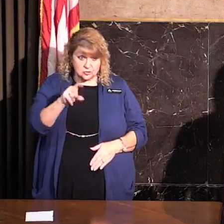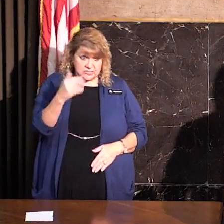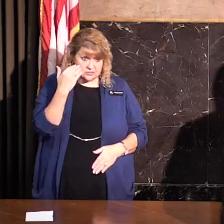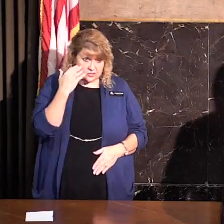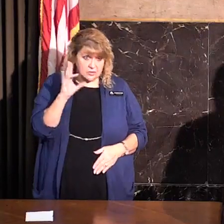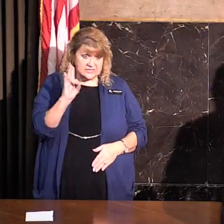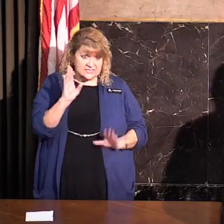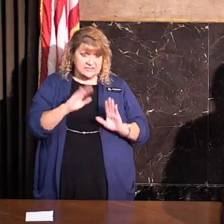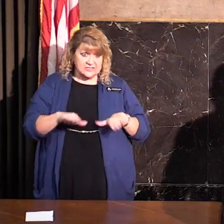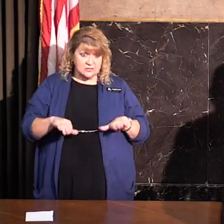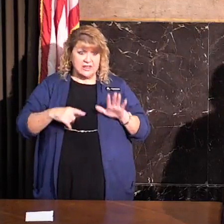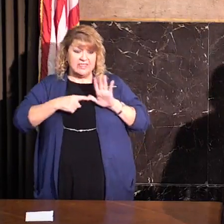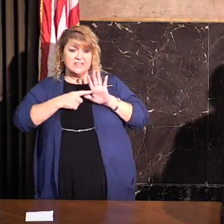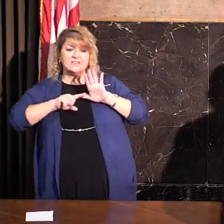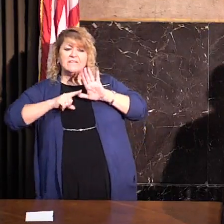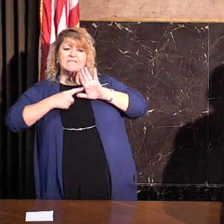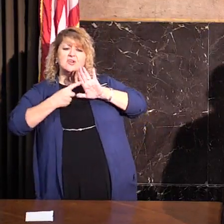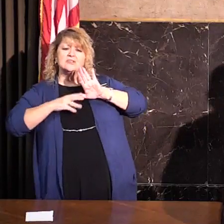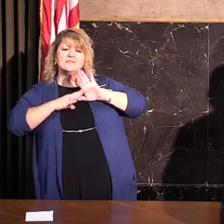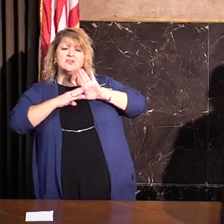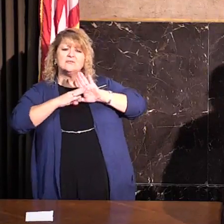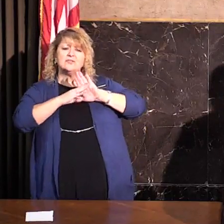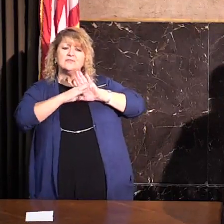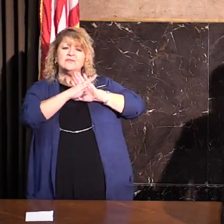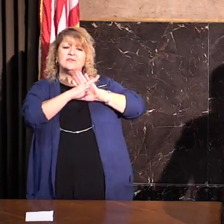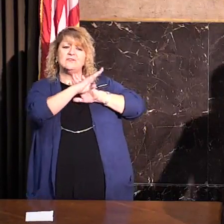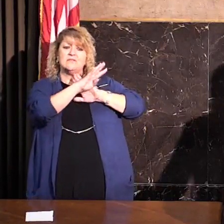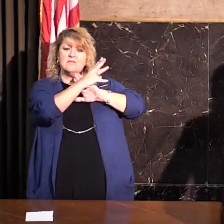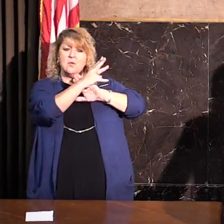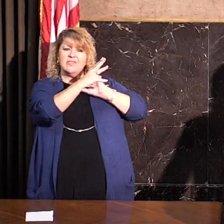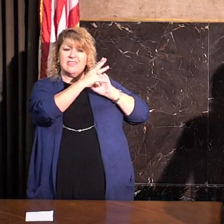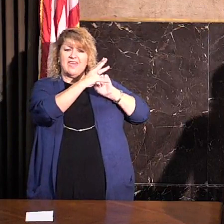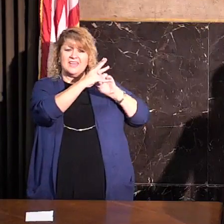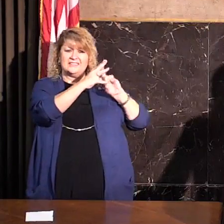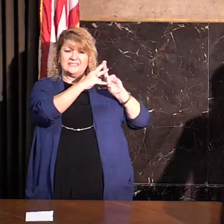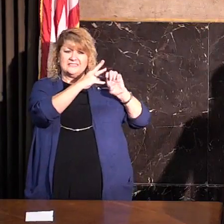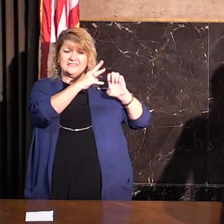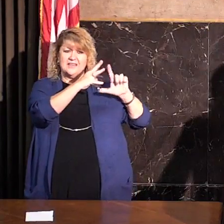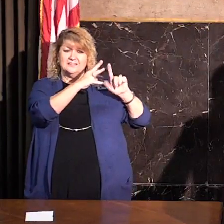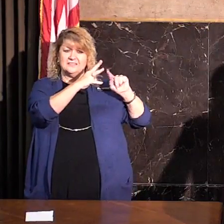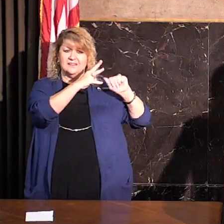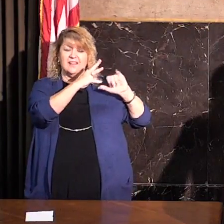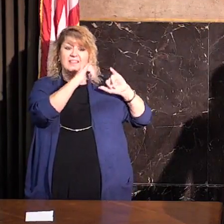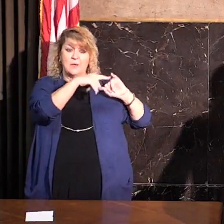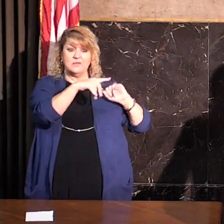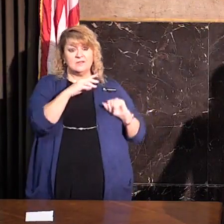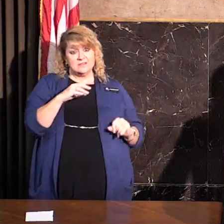know died in the fourth. search the Delta search. Um